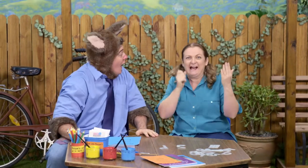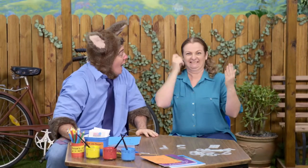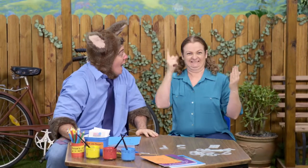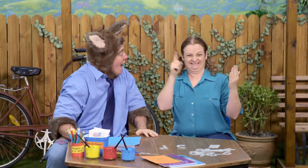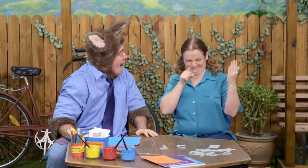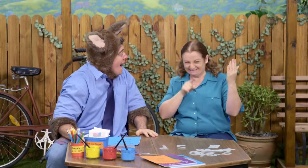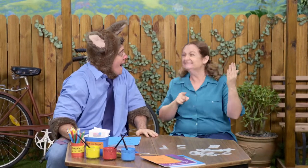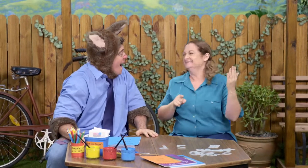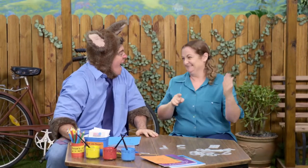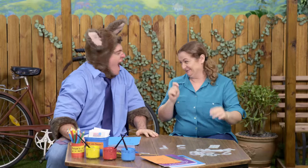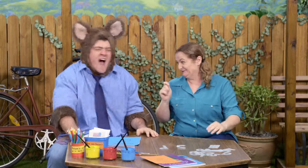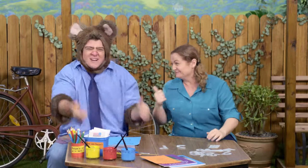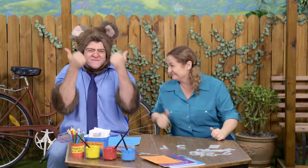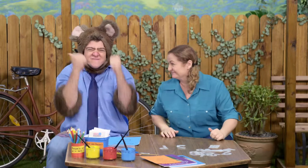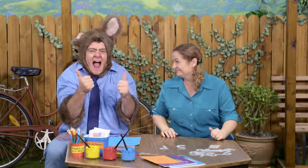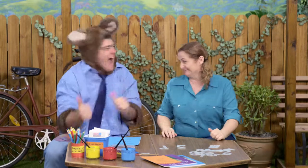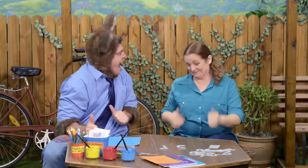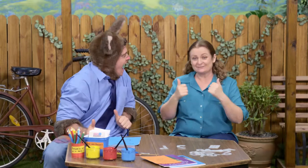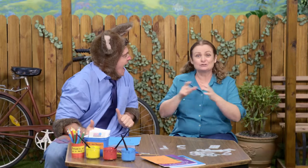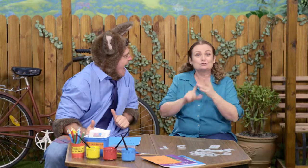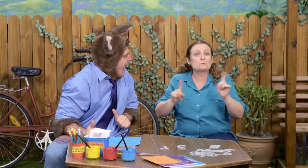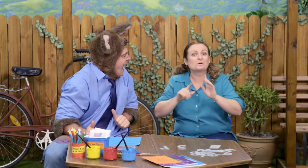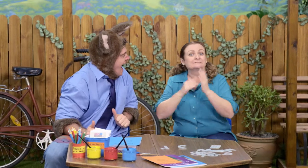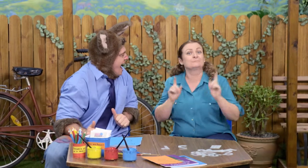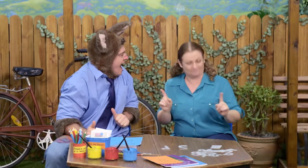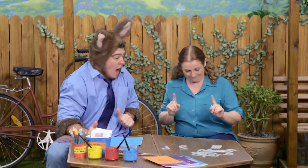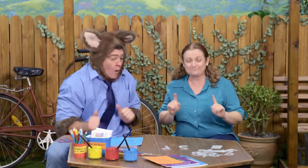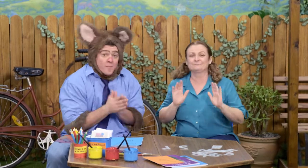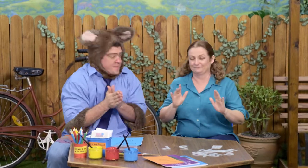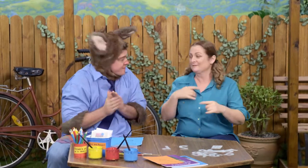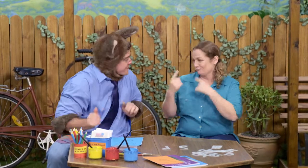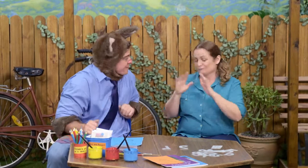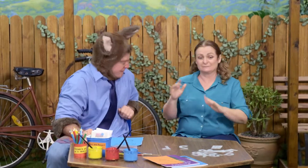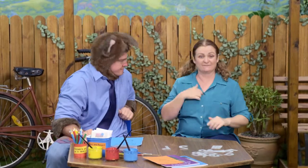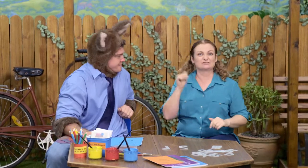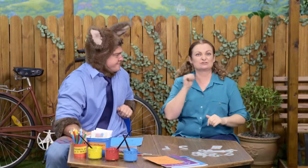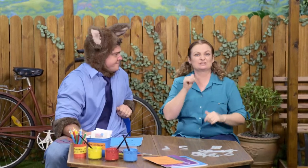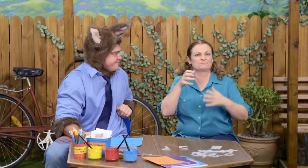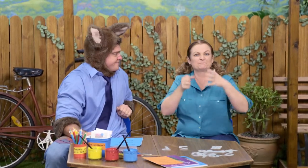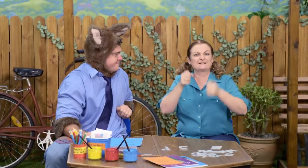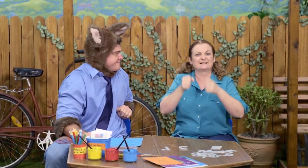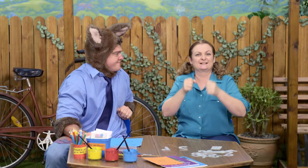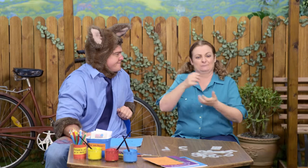and understand what they mean. That's great. So, what we're going to do now